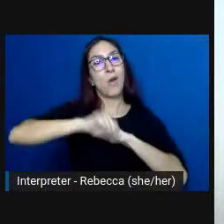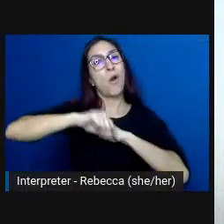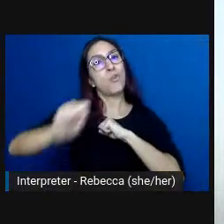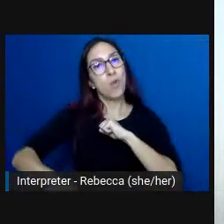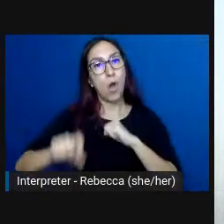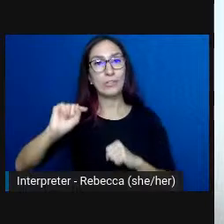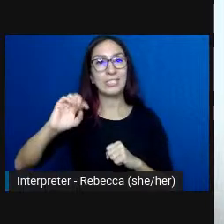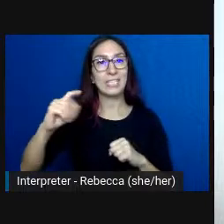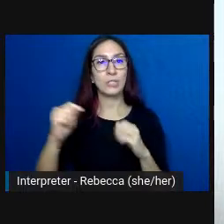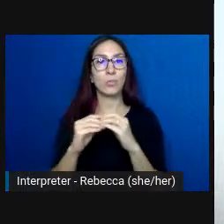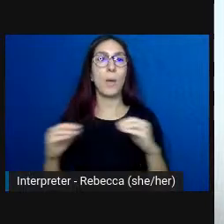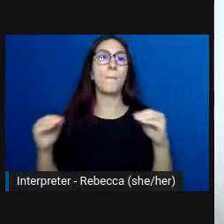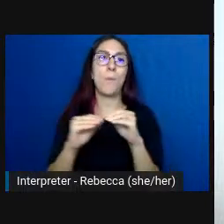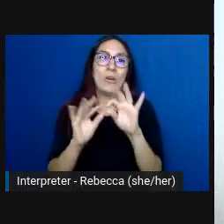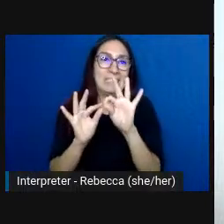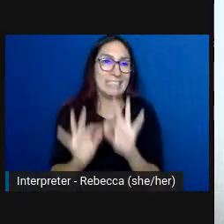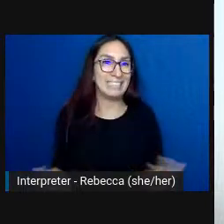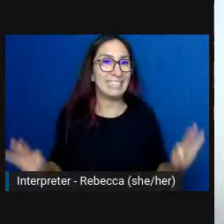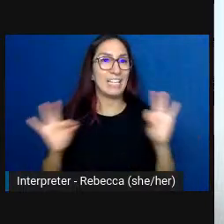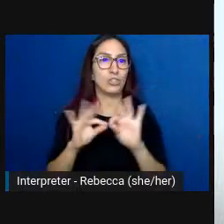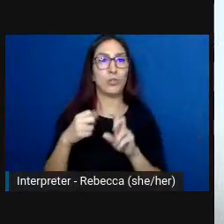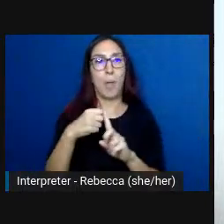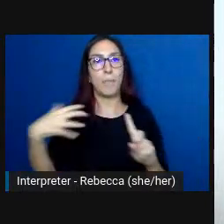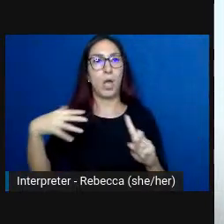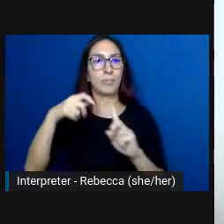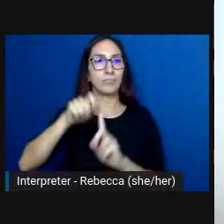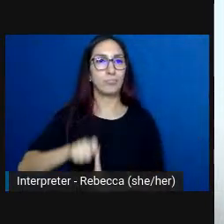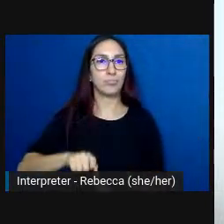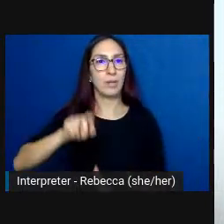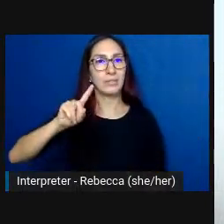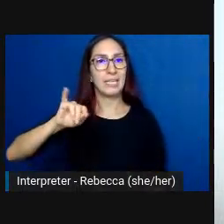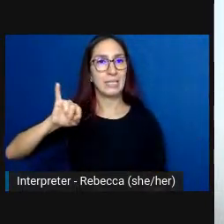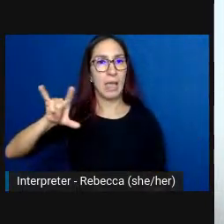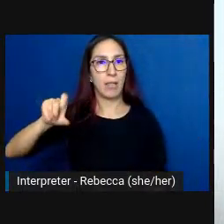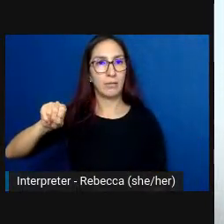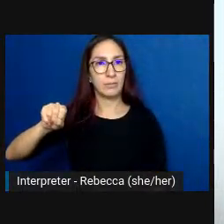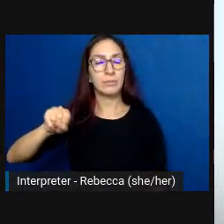like the typical Alt Text prescription you would do